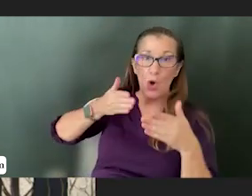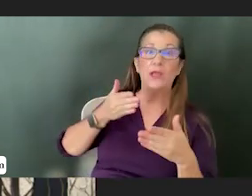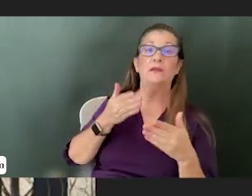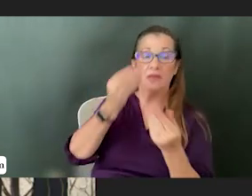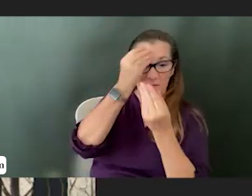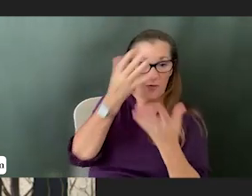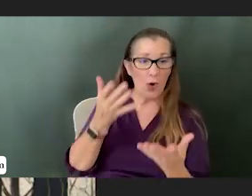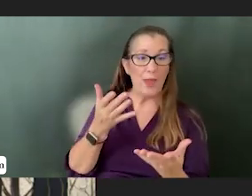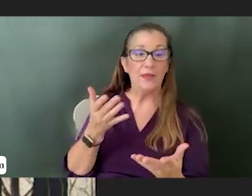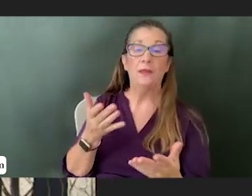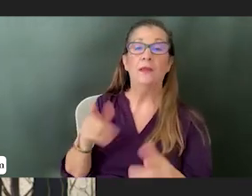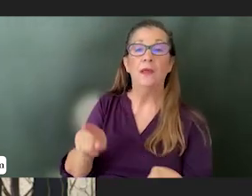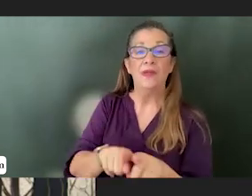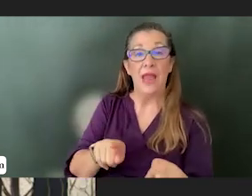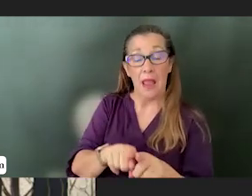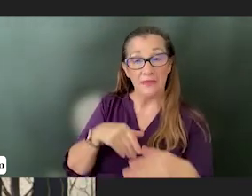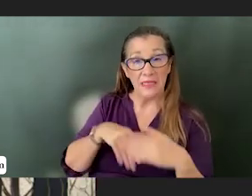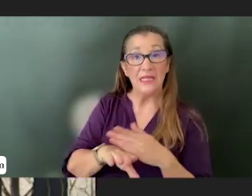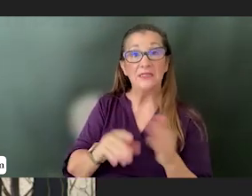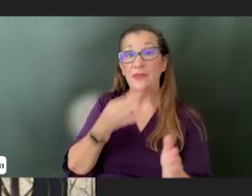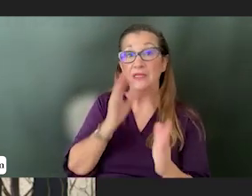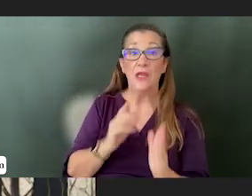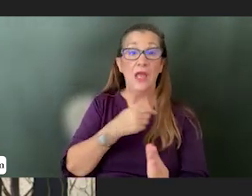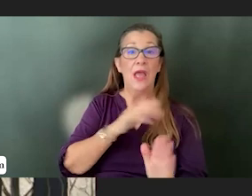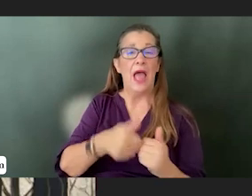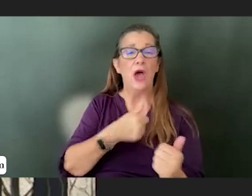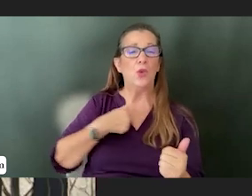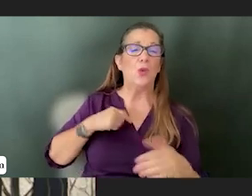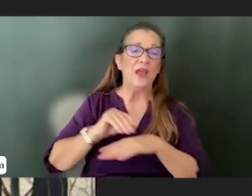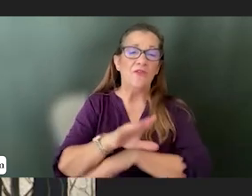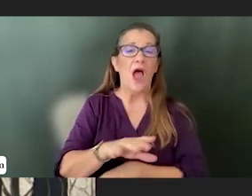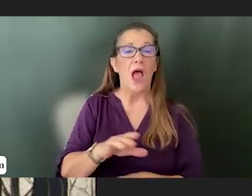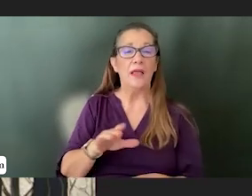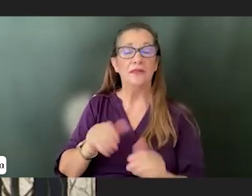But as accessibility experts, how do we advise this? How do we generate alt text?